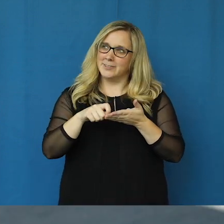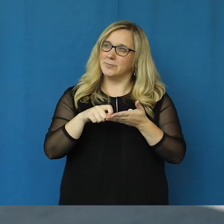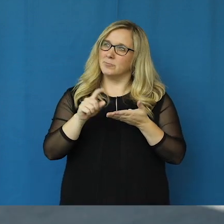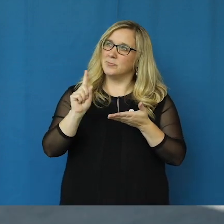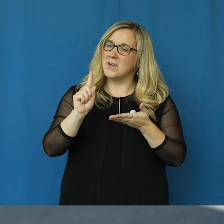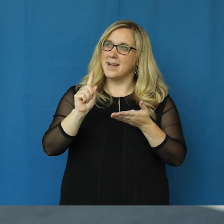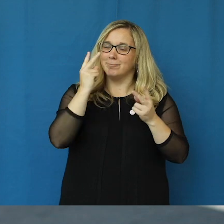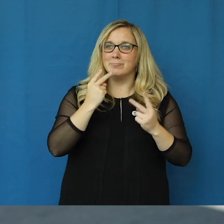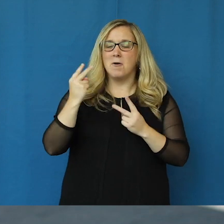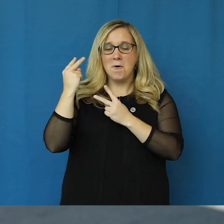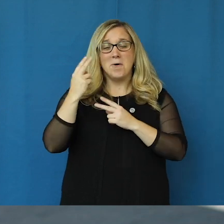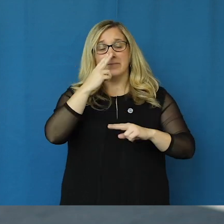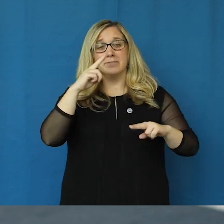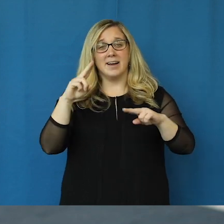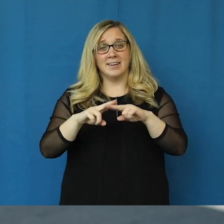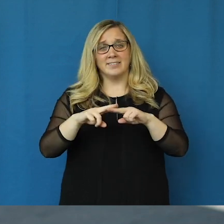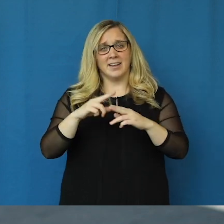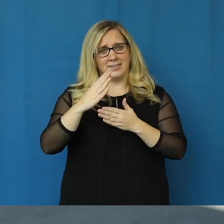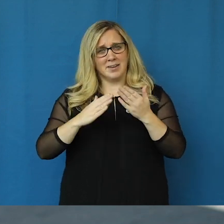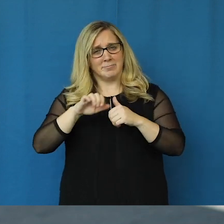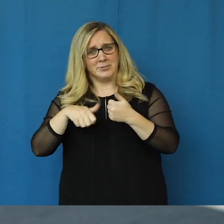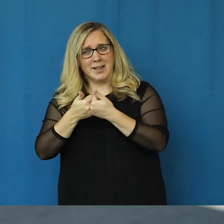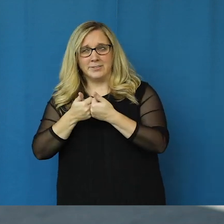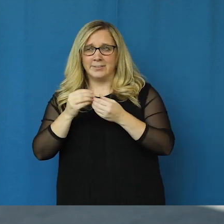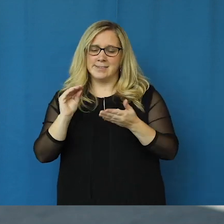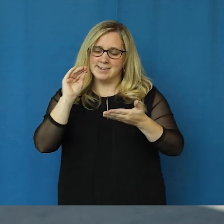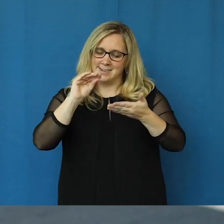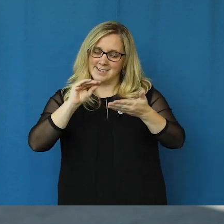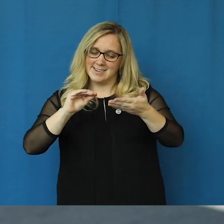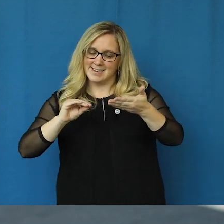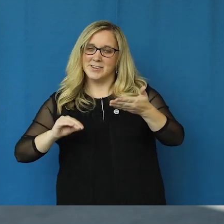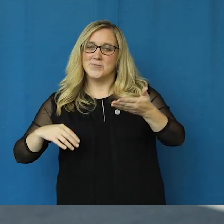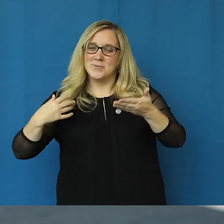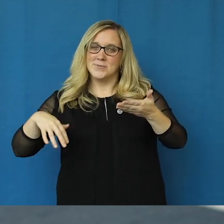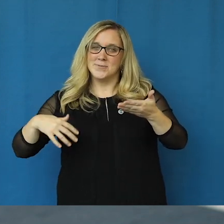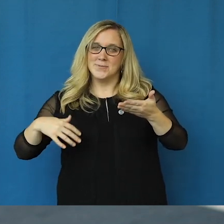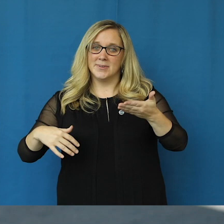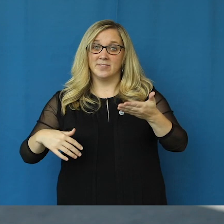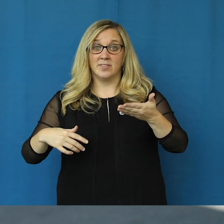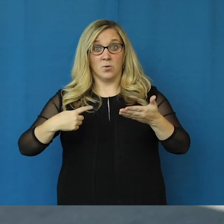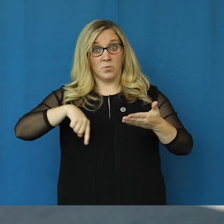the chance to reflect on the year and it's posed some challenges as well. I know we as a community,